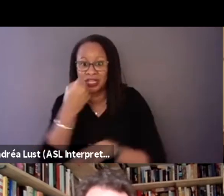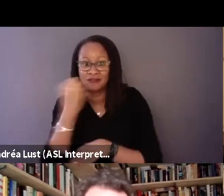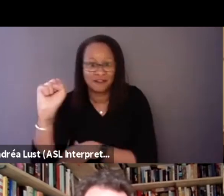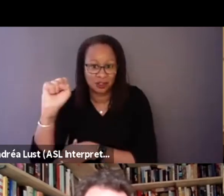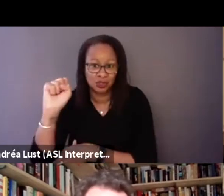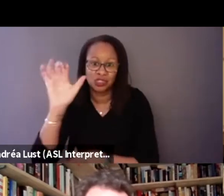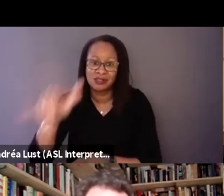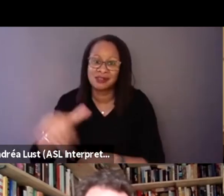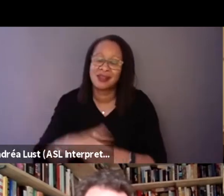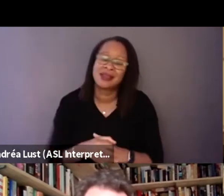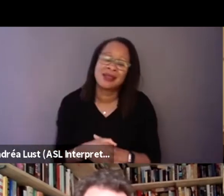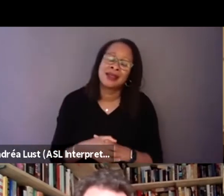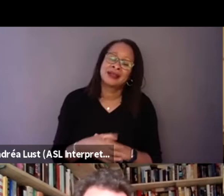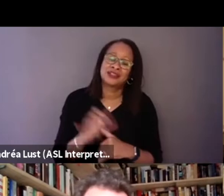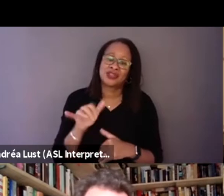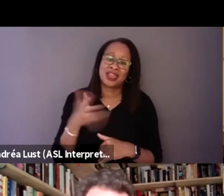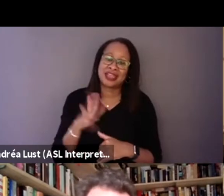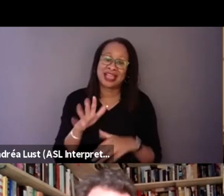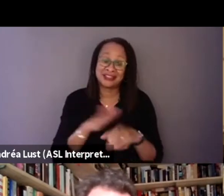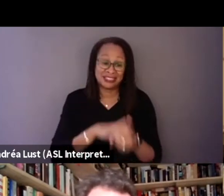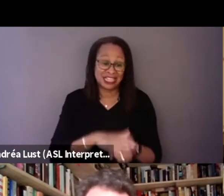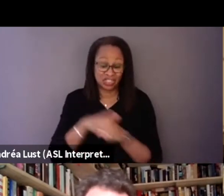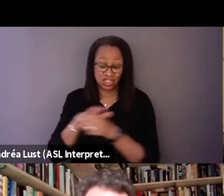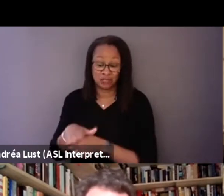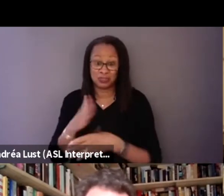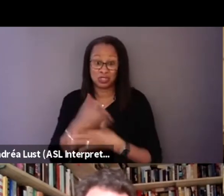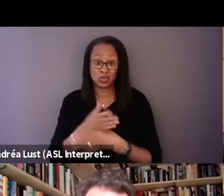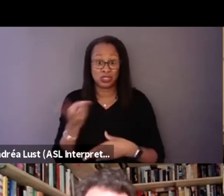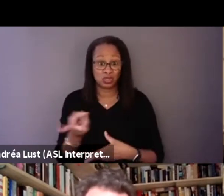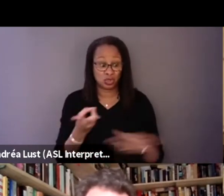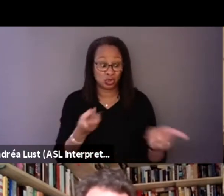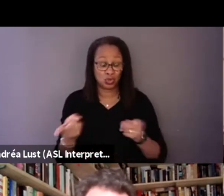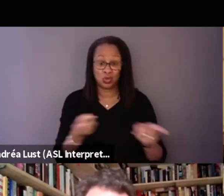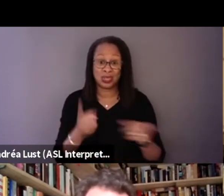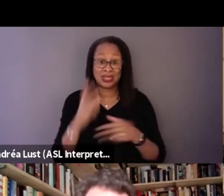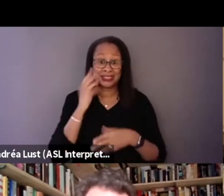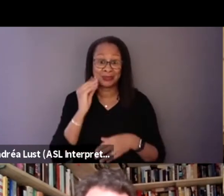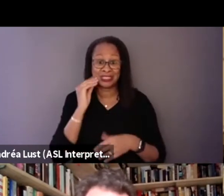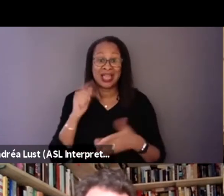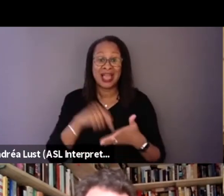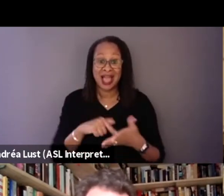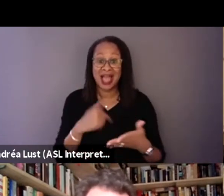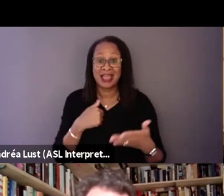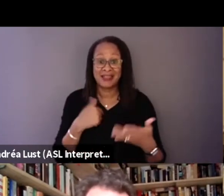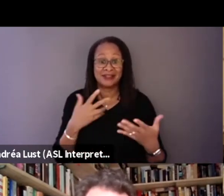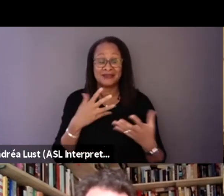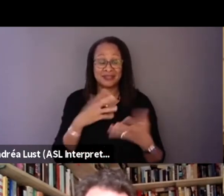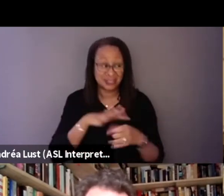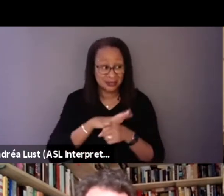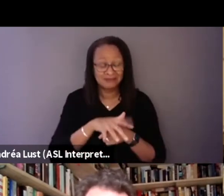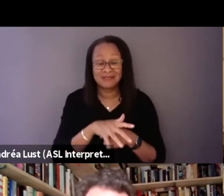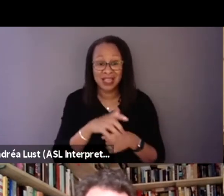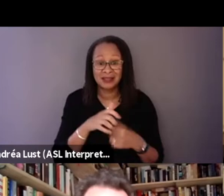and not kind of like tension between those two experiences that I have spending time with him was what we wanted to give people.